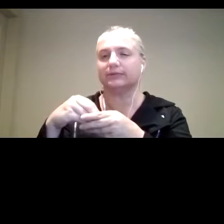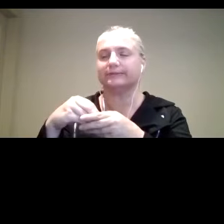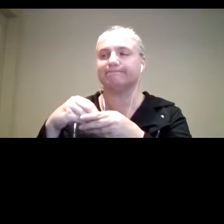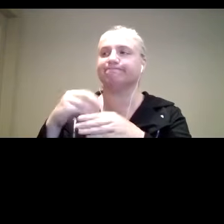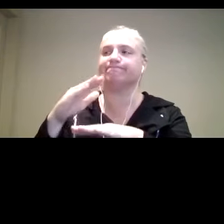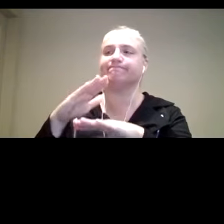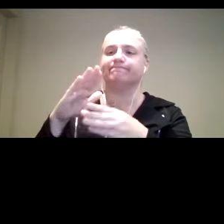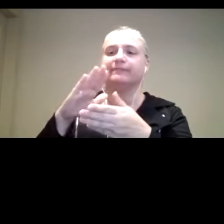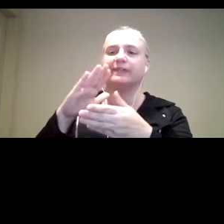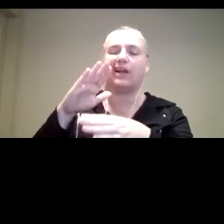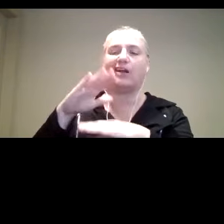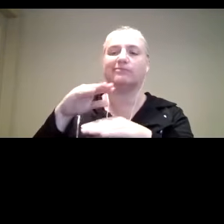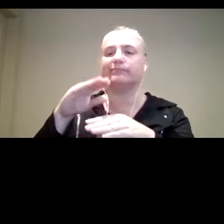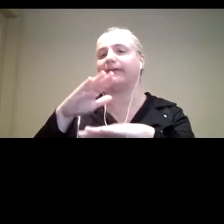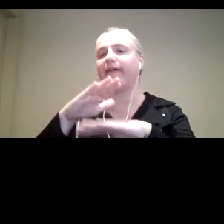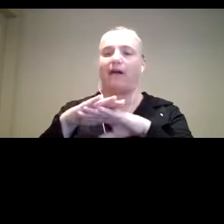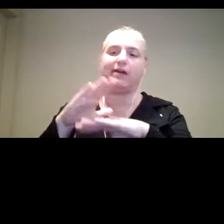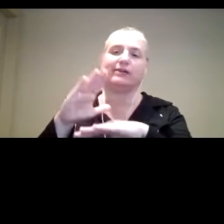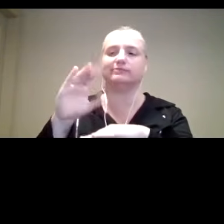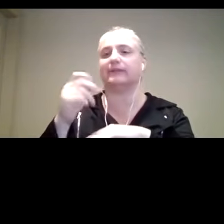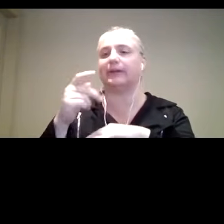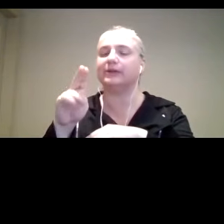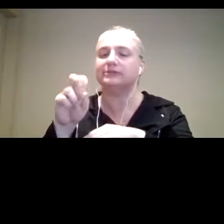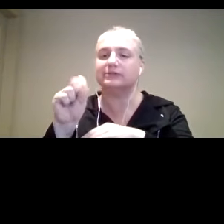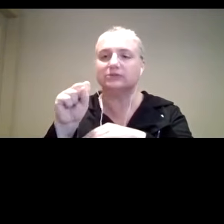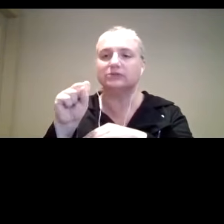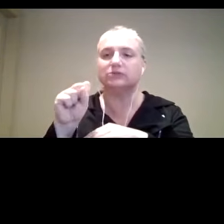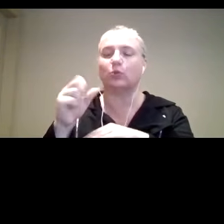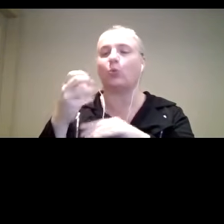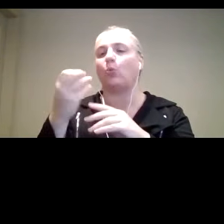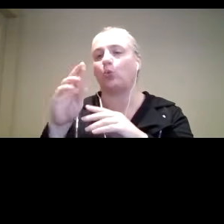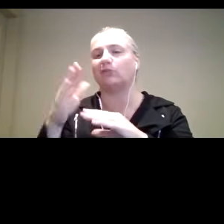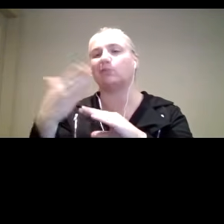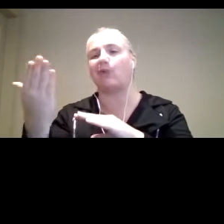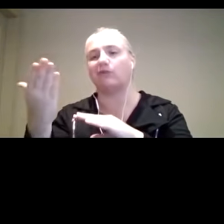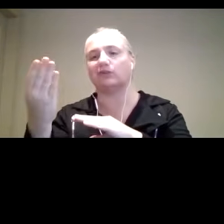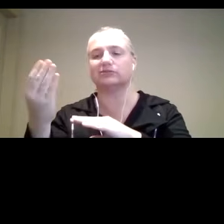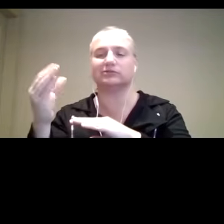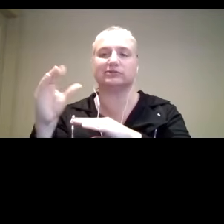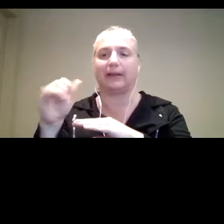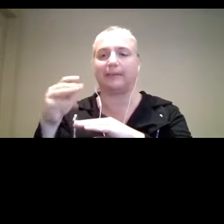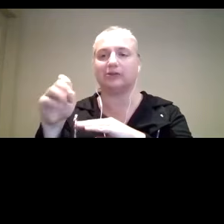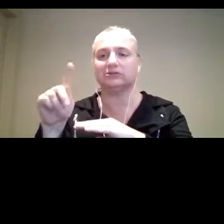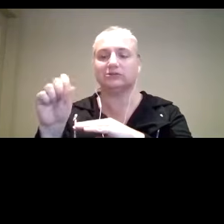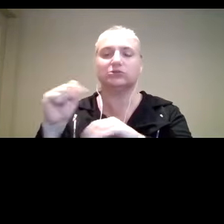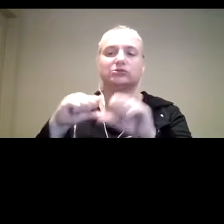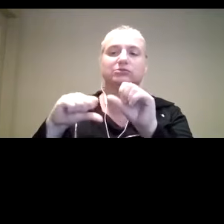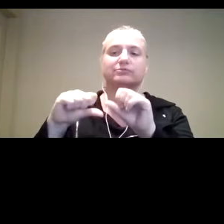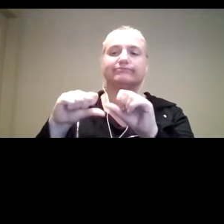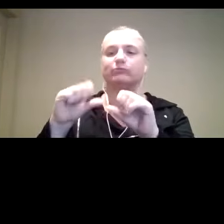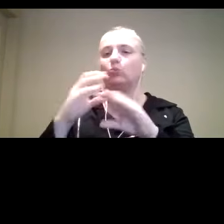or off campus workshops that would relate to social-emotional learning and mental health. So, that's very exciting.